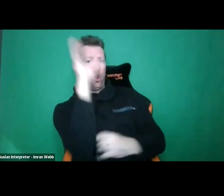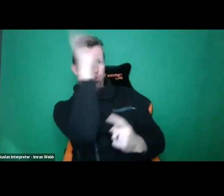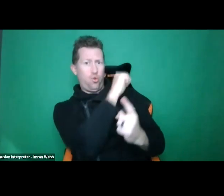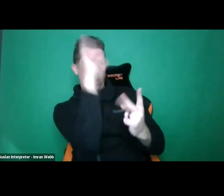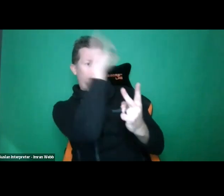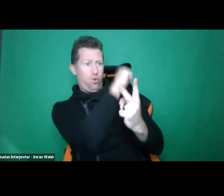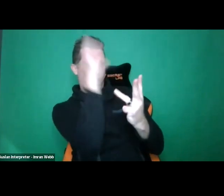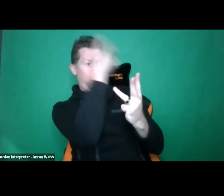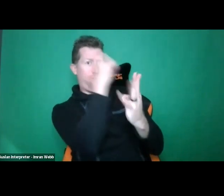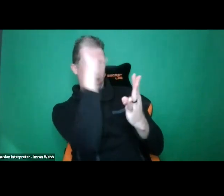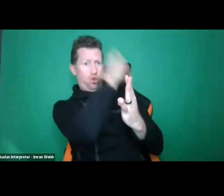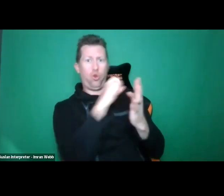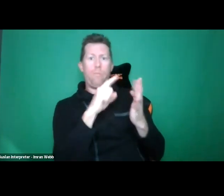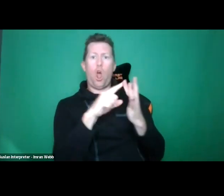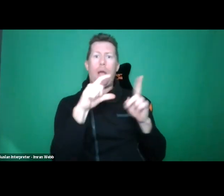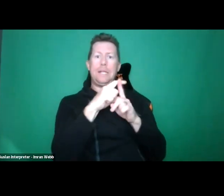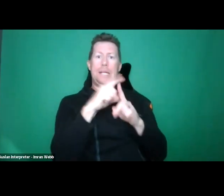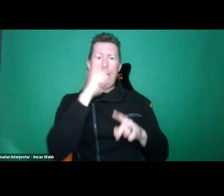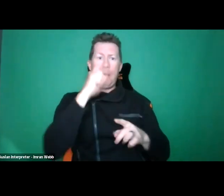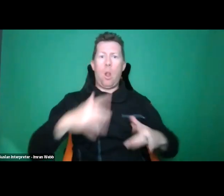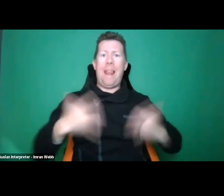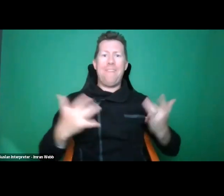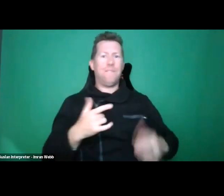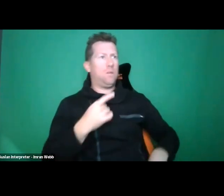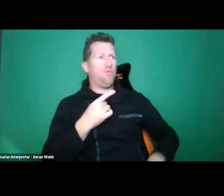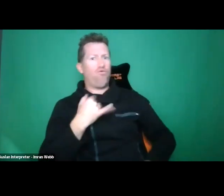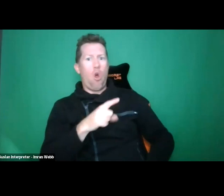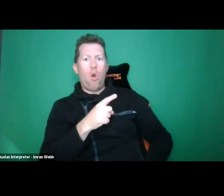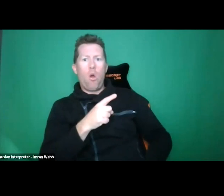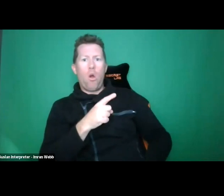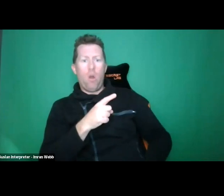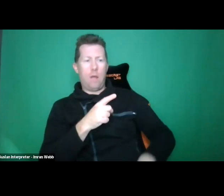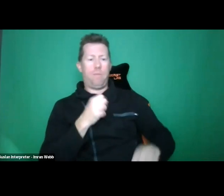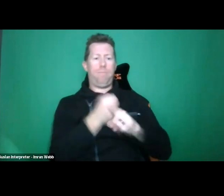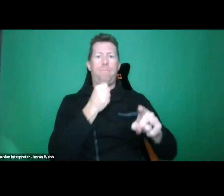with an intellectual disability lived that were wrong. That really impacted in the rollout of the vaccinations.